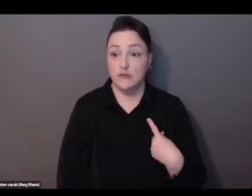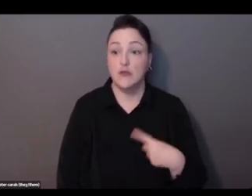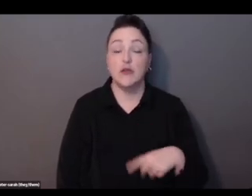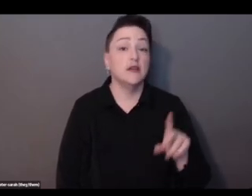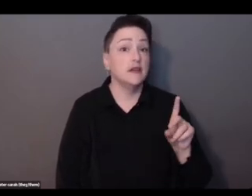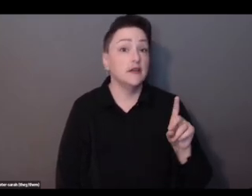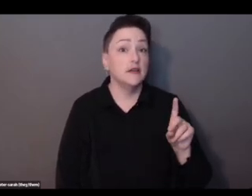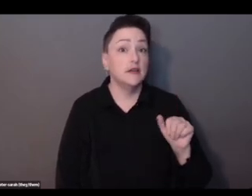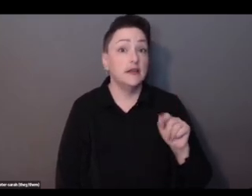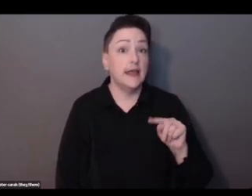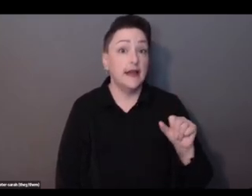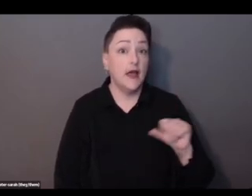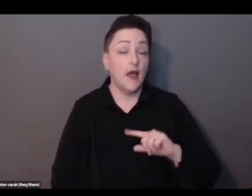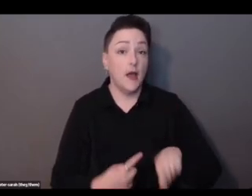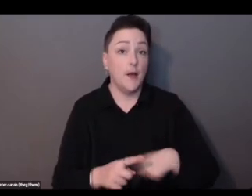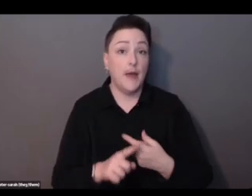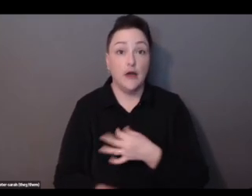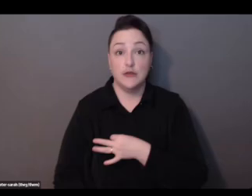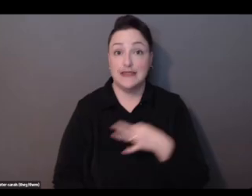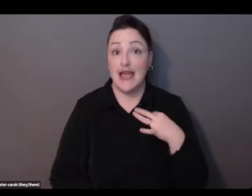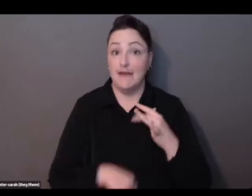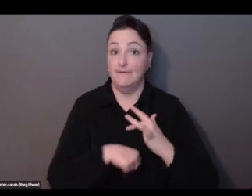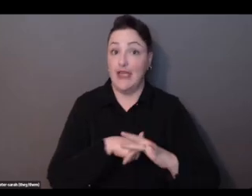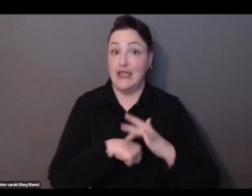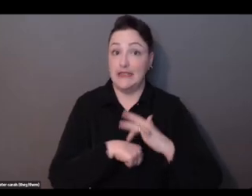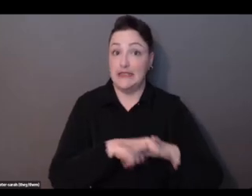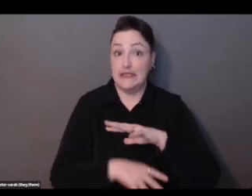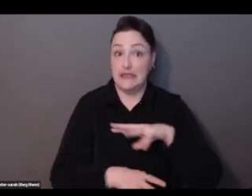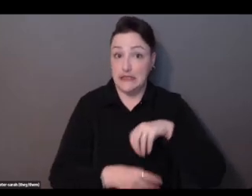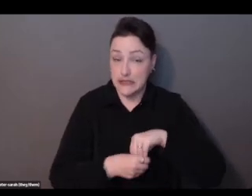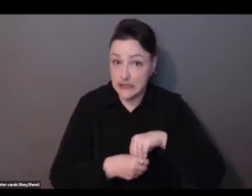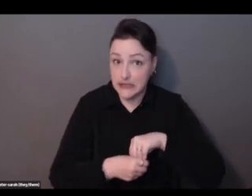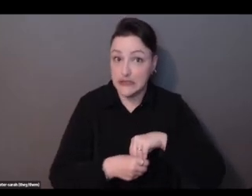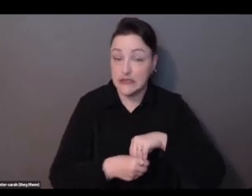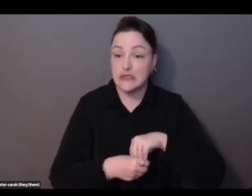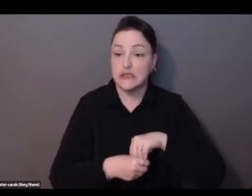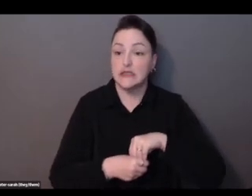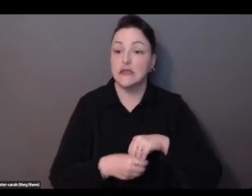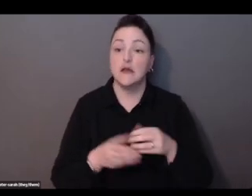staff vacancies in office of public assistance.